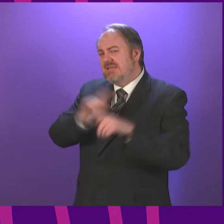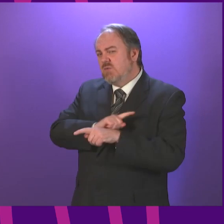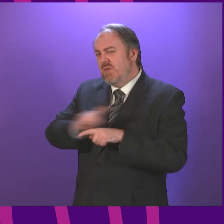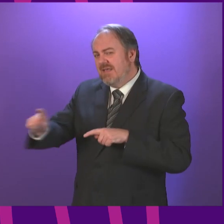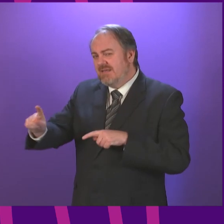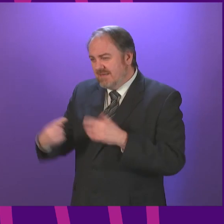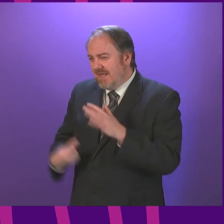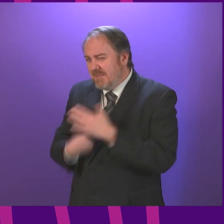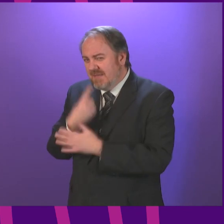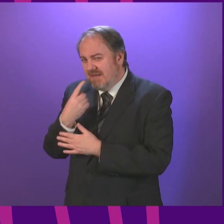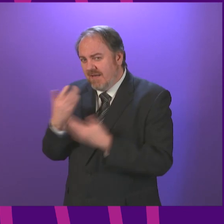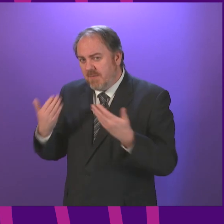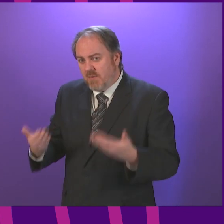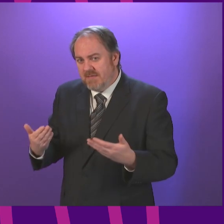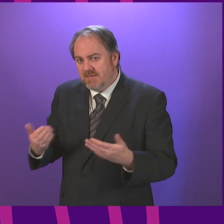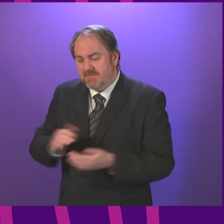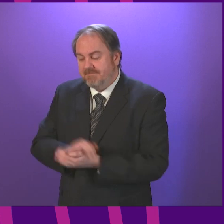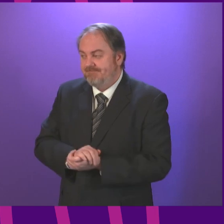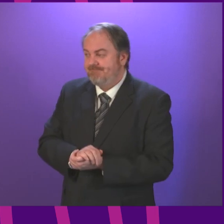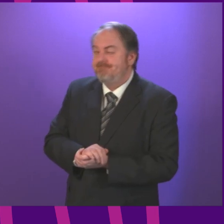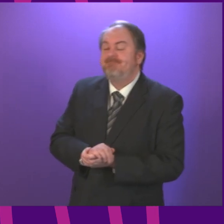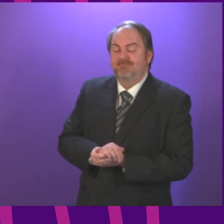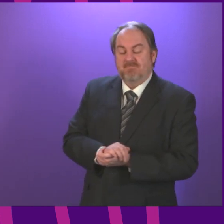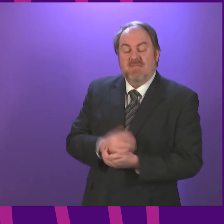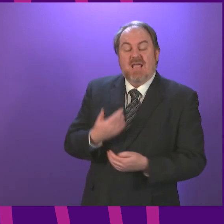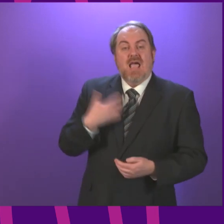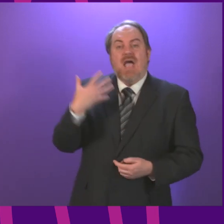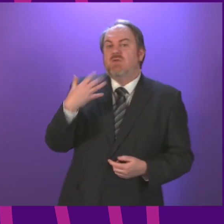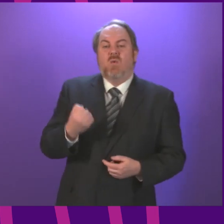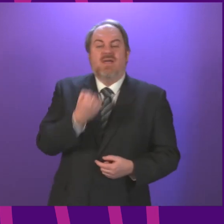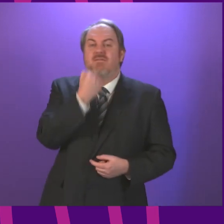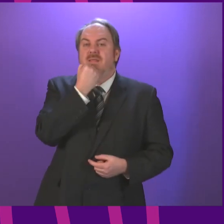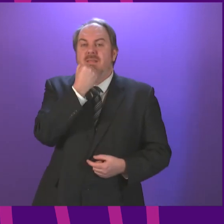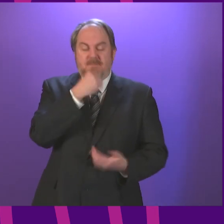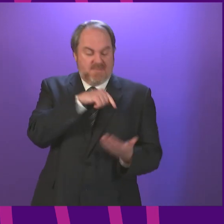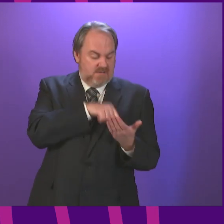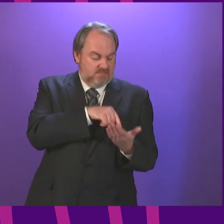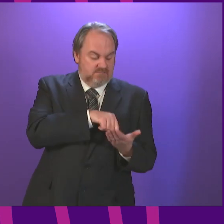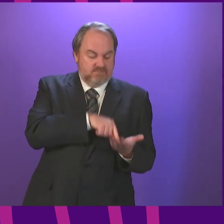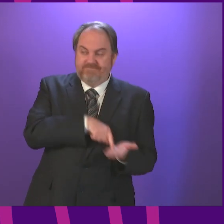The First Minister: I do not have that figure to hand. I might have it in a different folder. However, to ensure that we get it right, I will provide